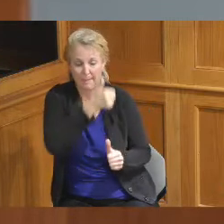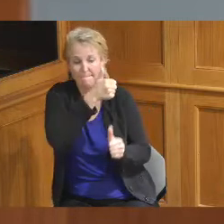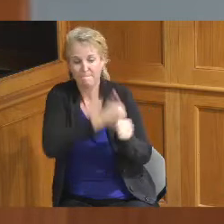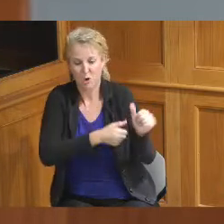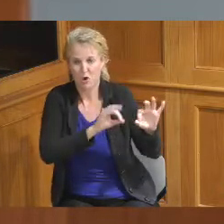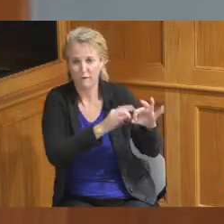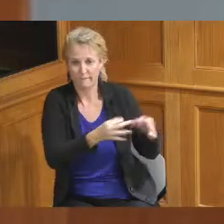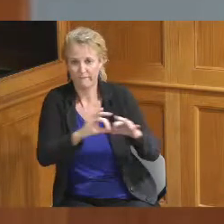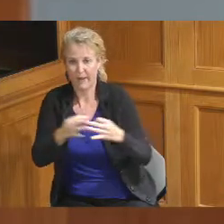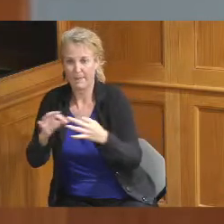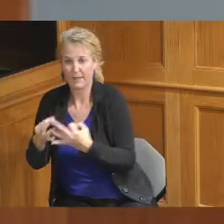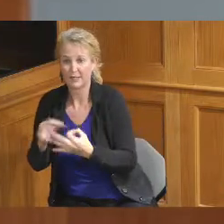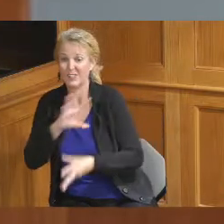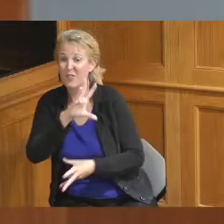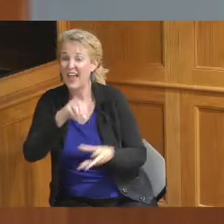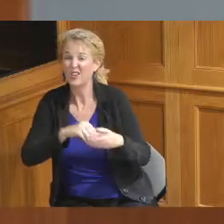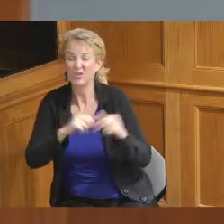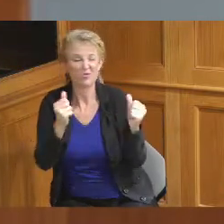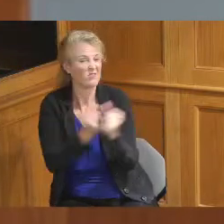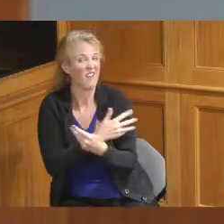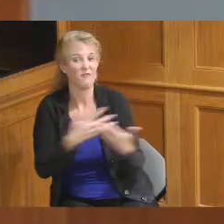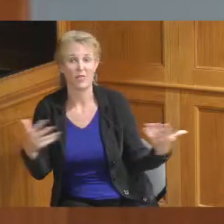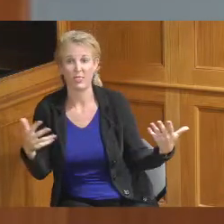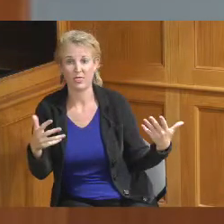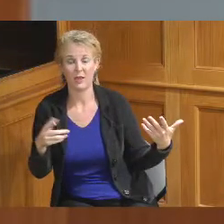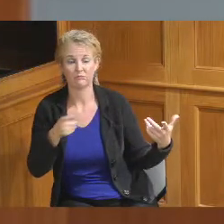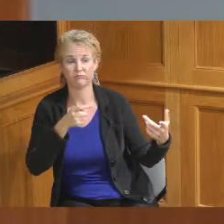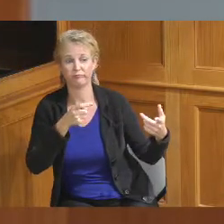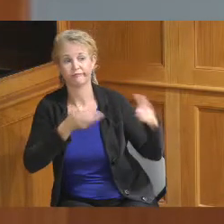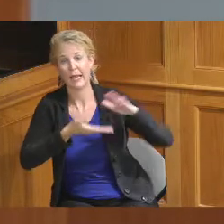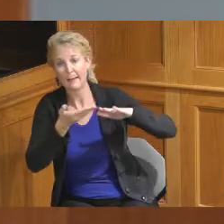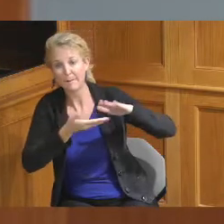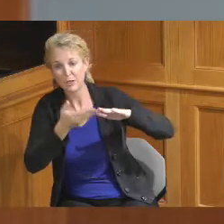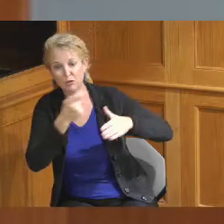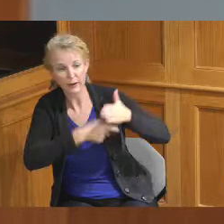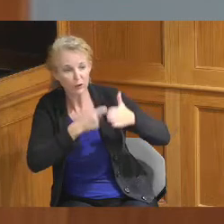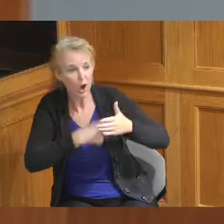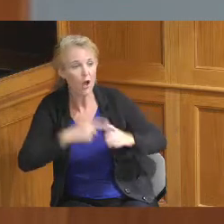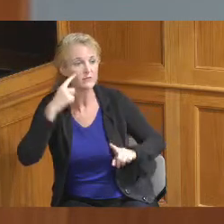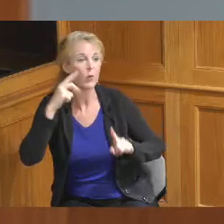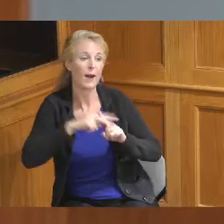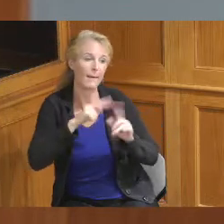mean that includes all of it so that includes the Administrative cost for intake program management